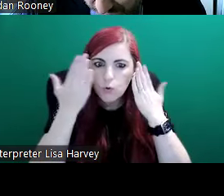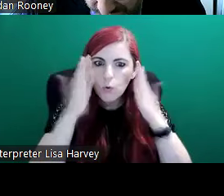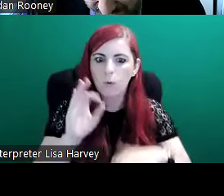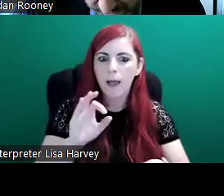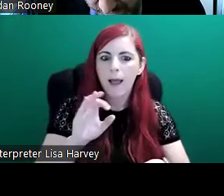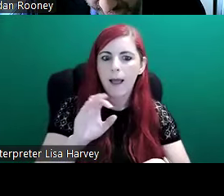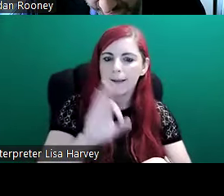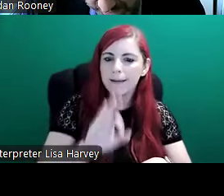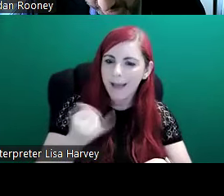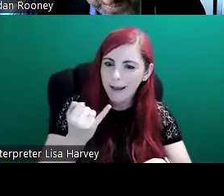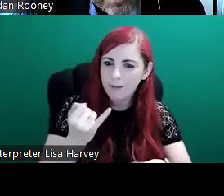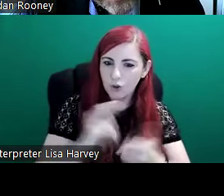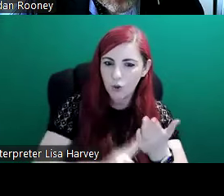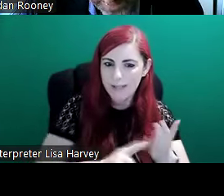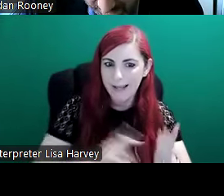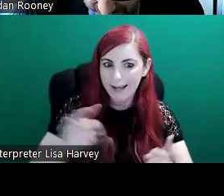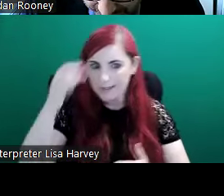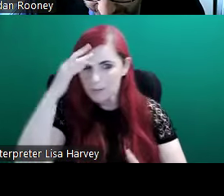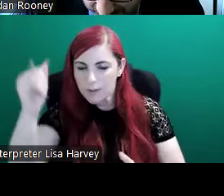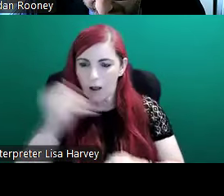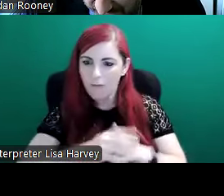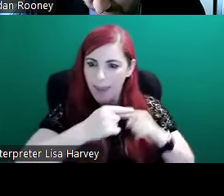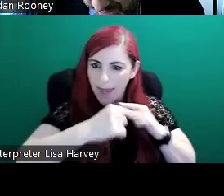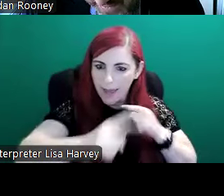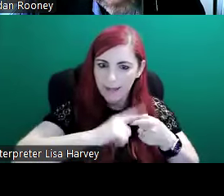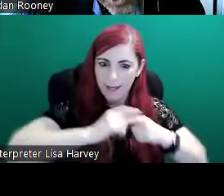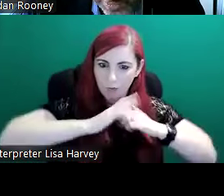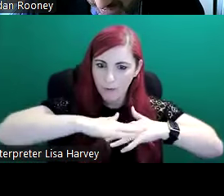of line and rhythm to both Christian iconography and non-representational